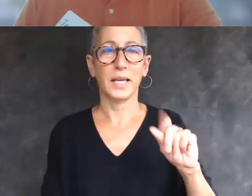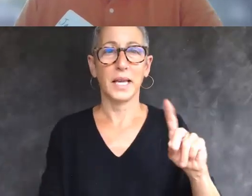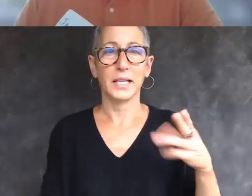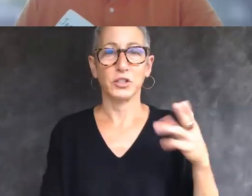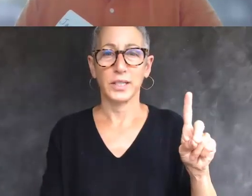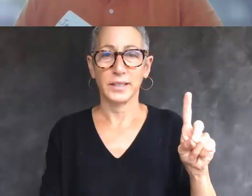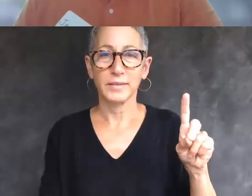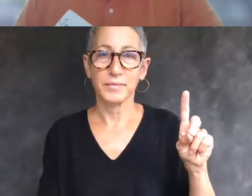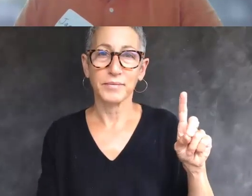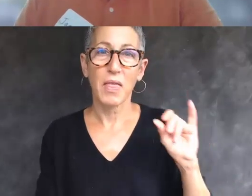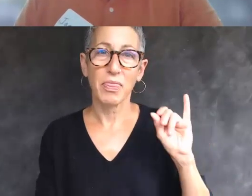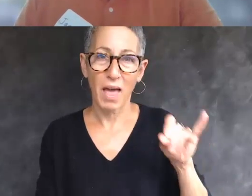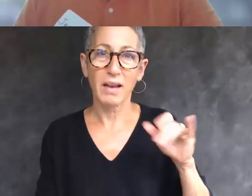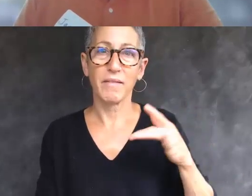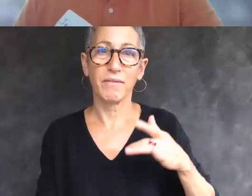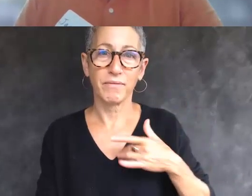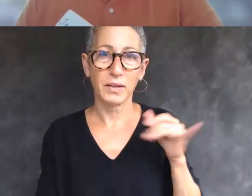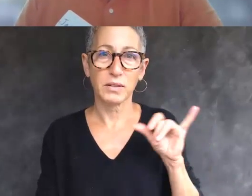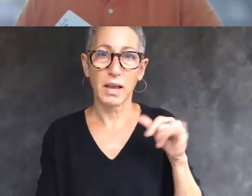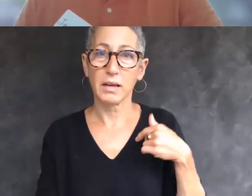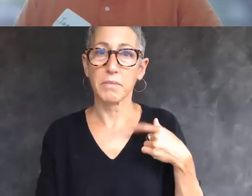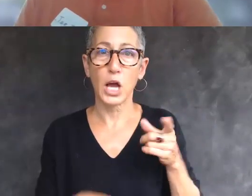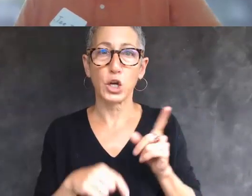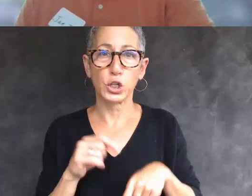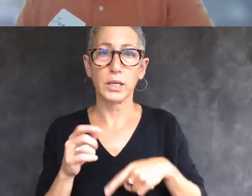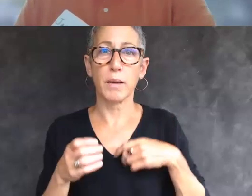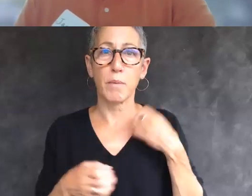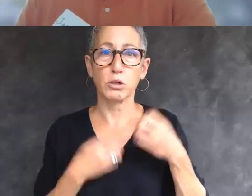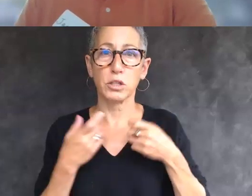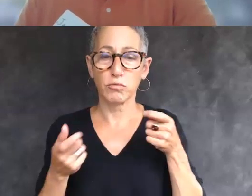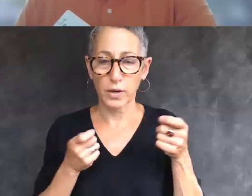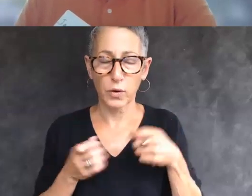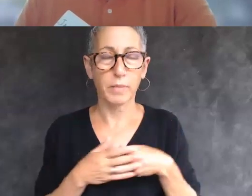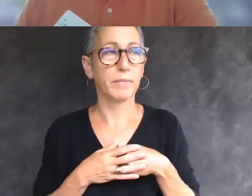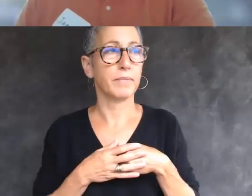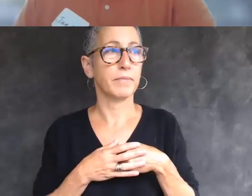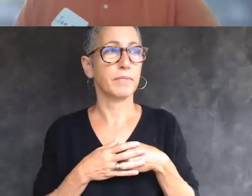Like this feels like I wasn't able to emotionally regulate process the way she wanted to express myself, the way she wanted.